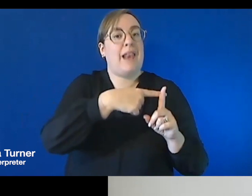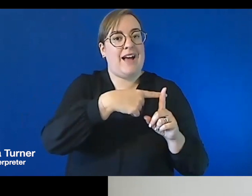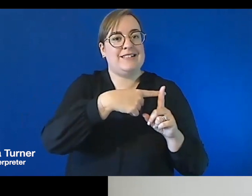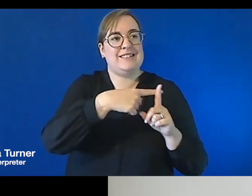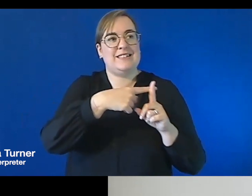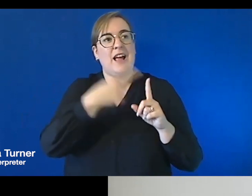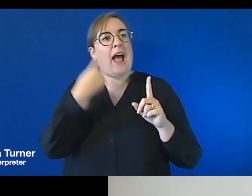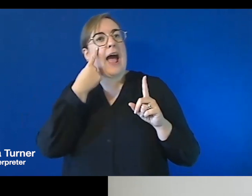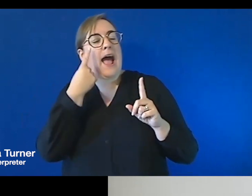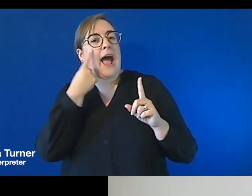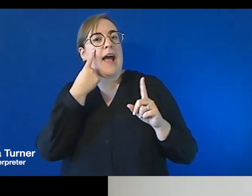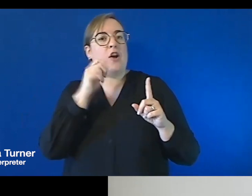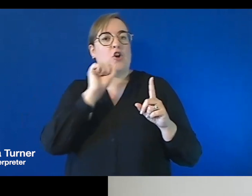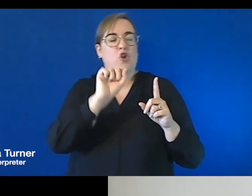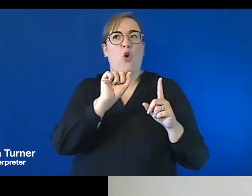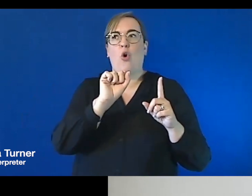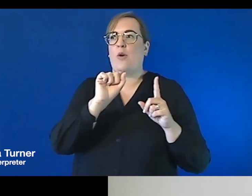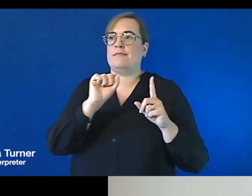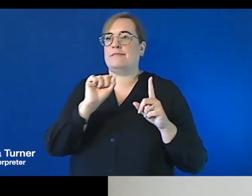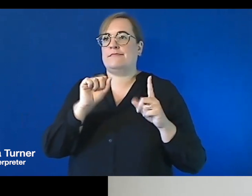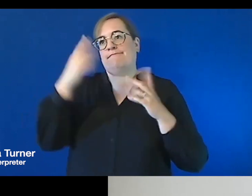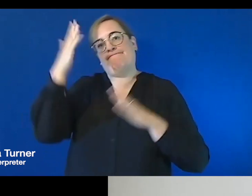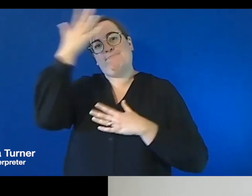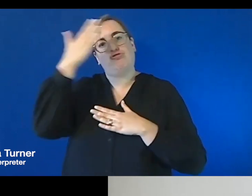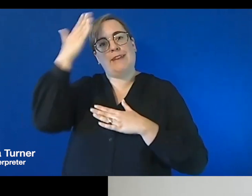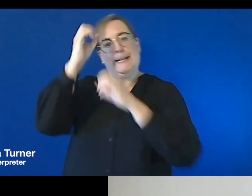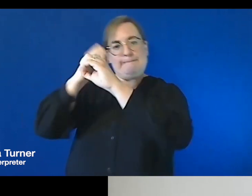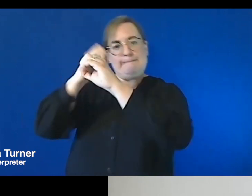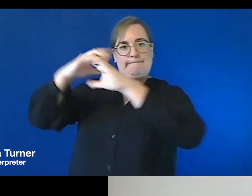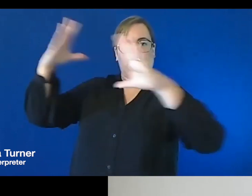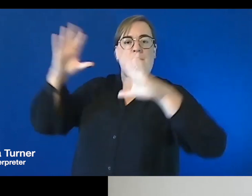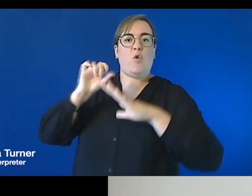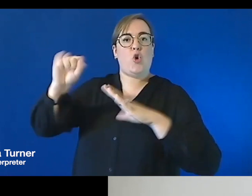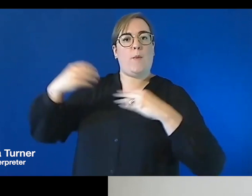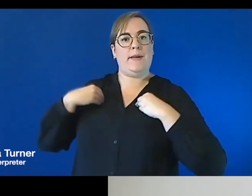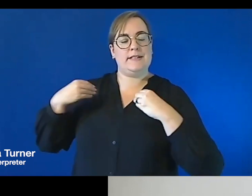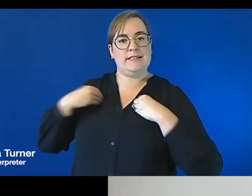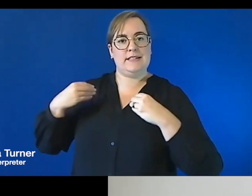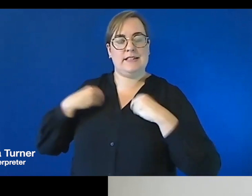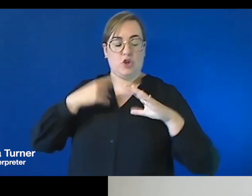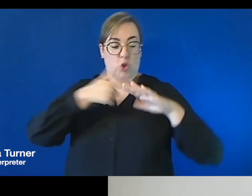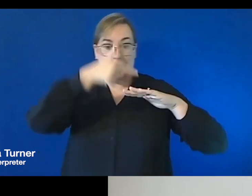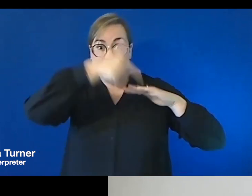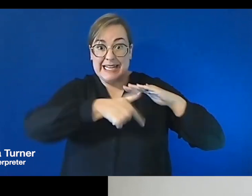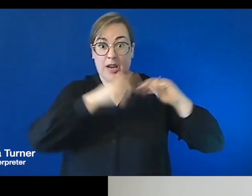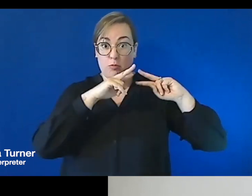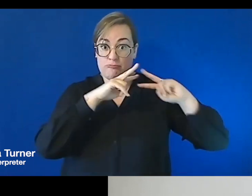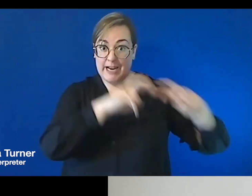your current education to deepen your research and then combine it with the relevant people